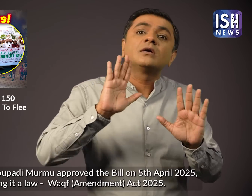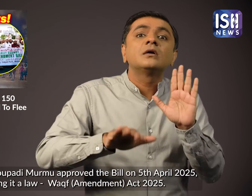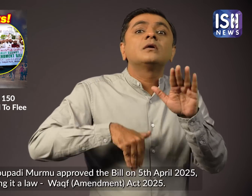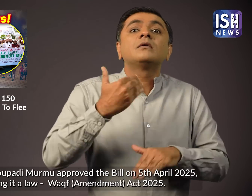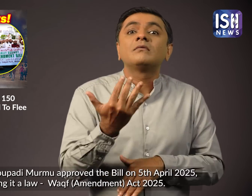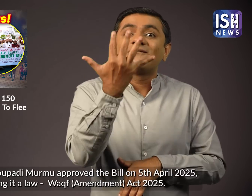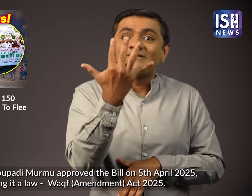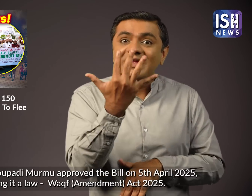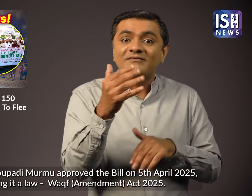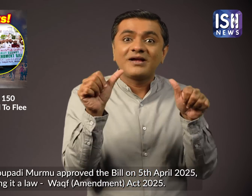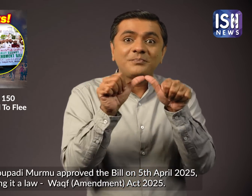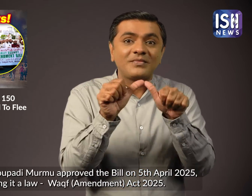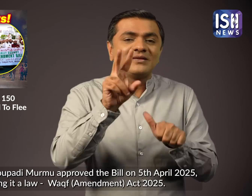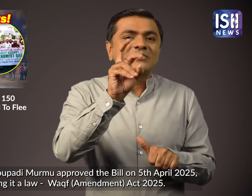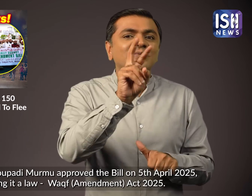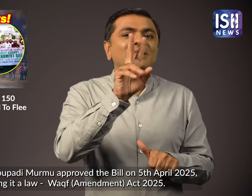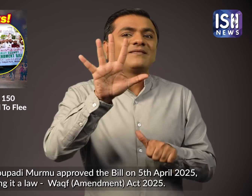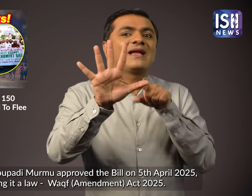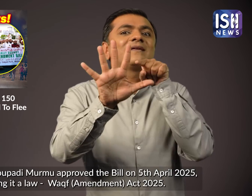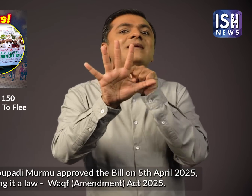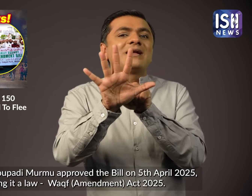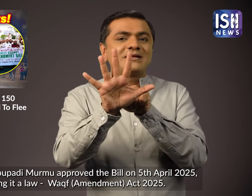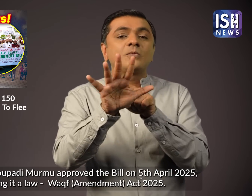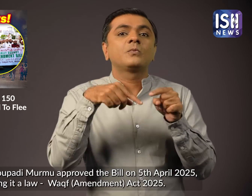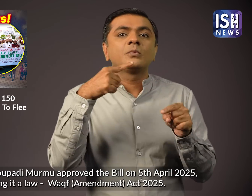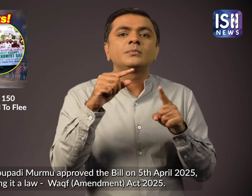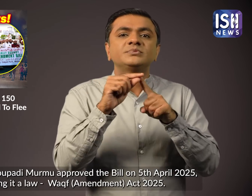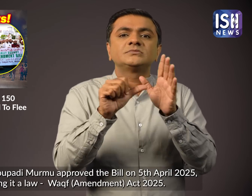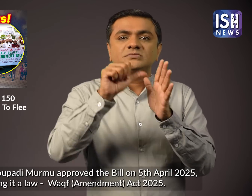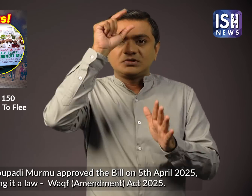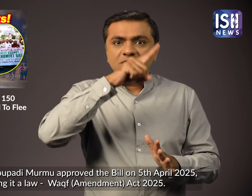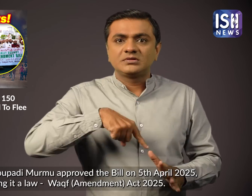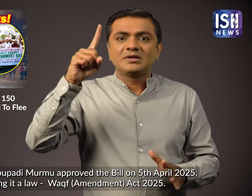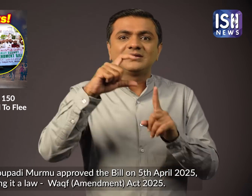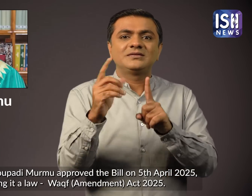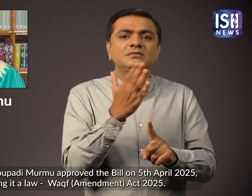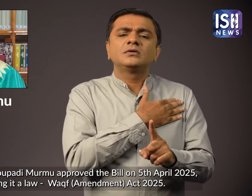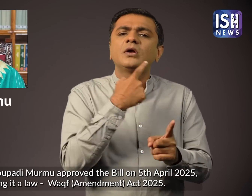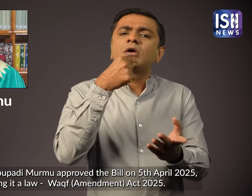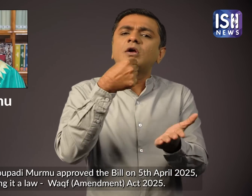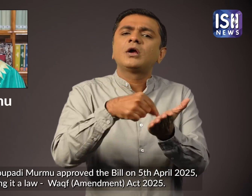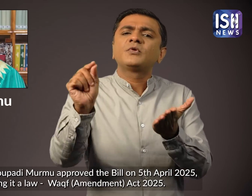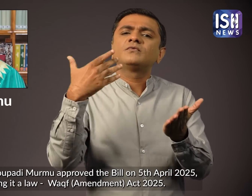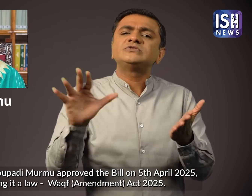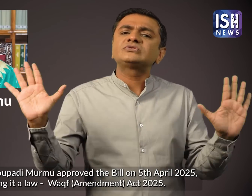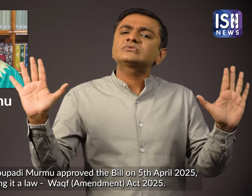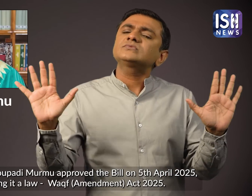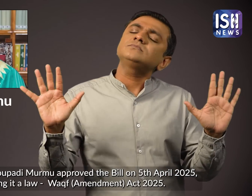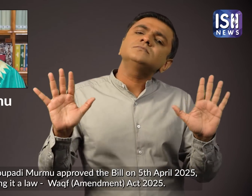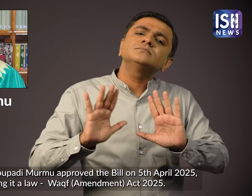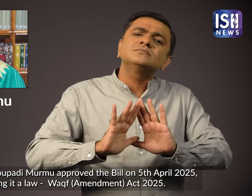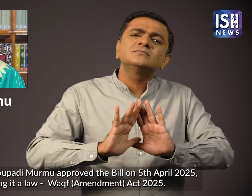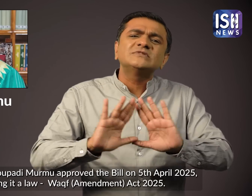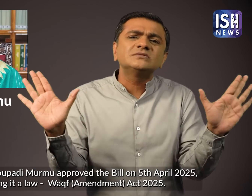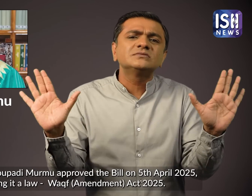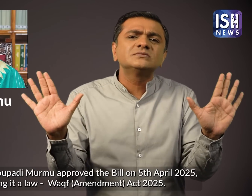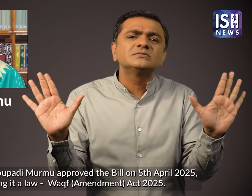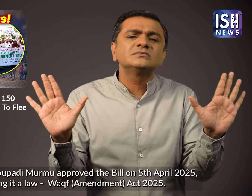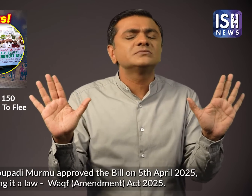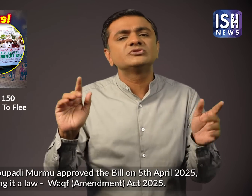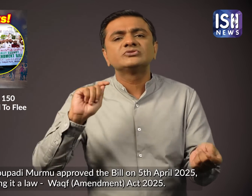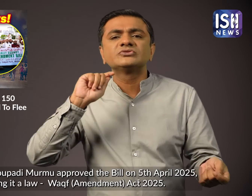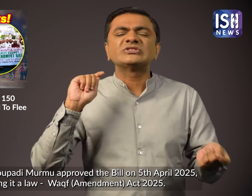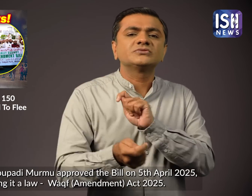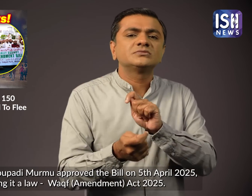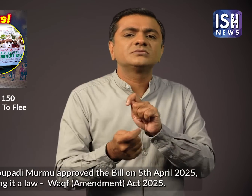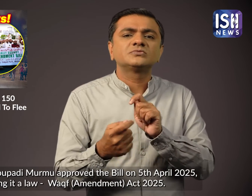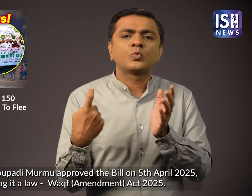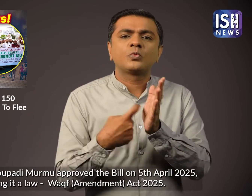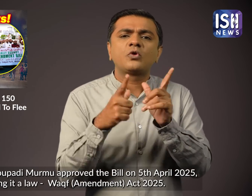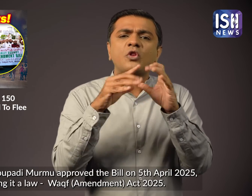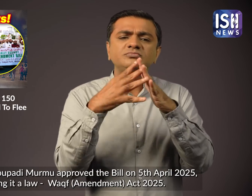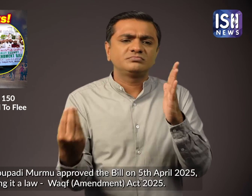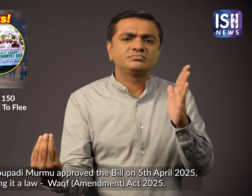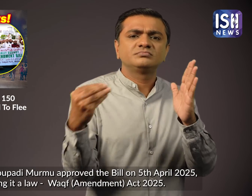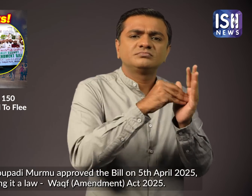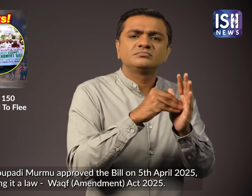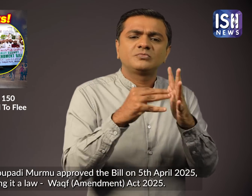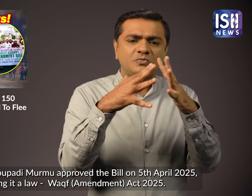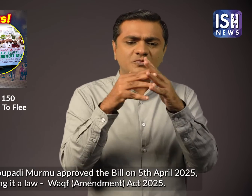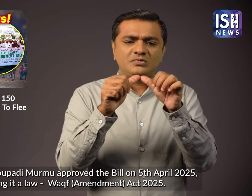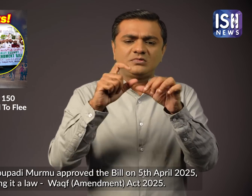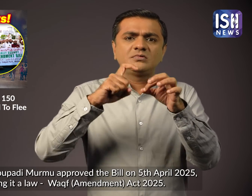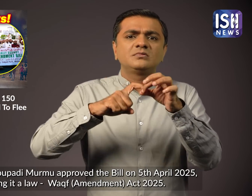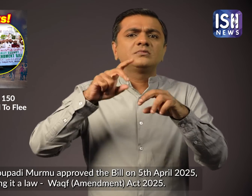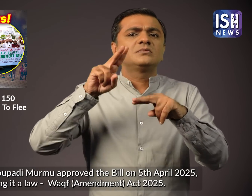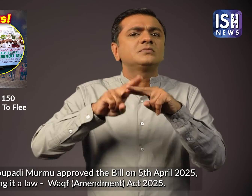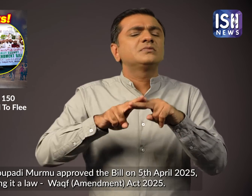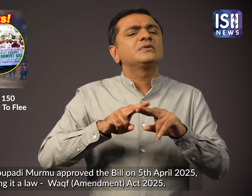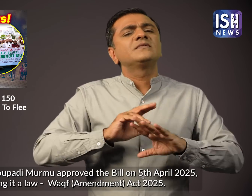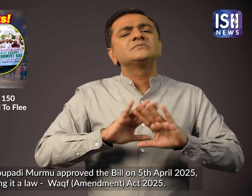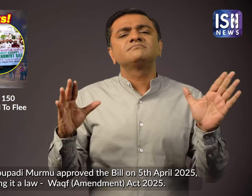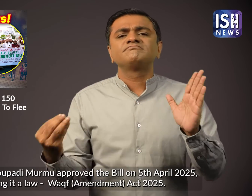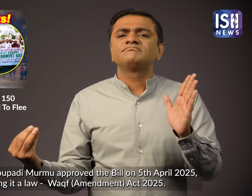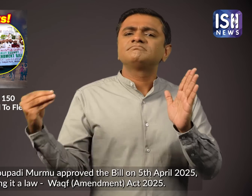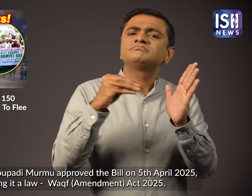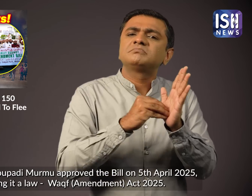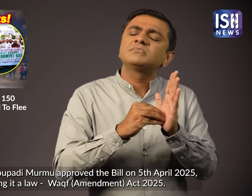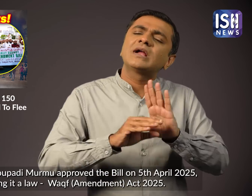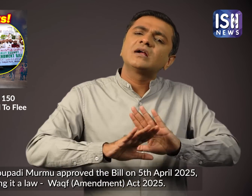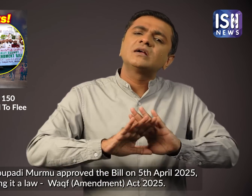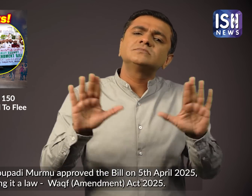President Droupadi Murmu approved the Bill on 5th April 2025, making it a law - Waqf (Amendment) Act 2025.